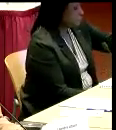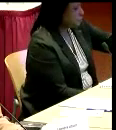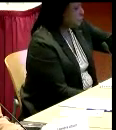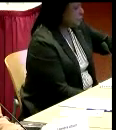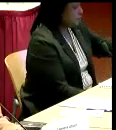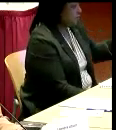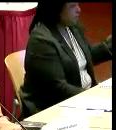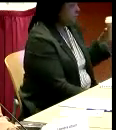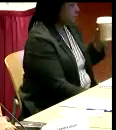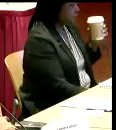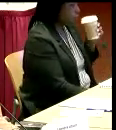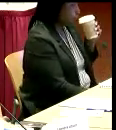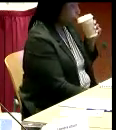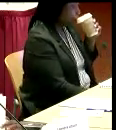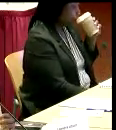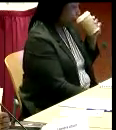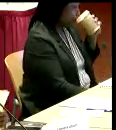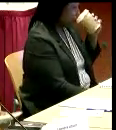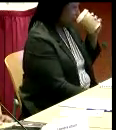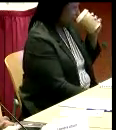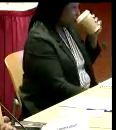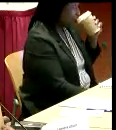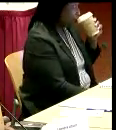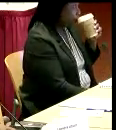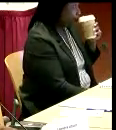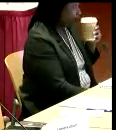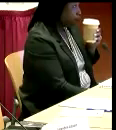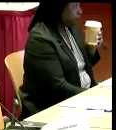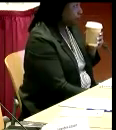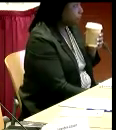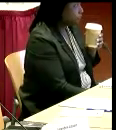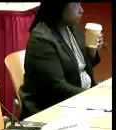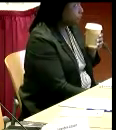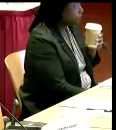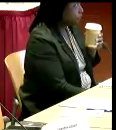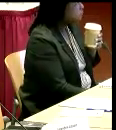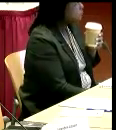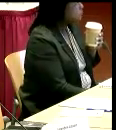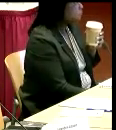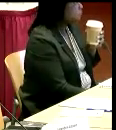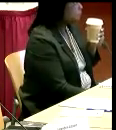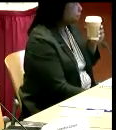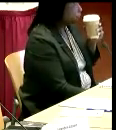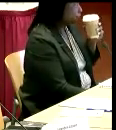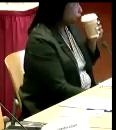and reflect on the work that remains. So if we could go to the next slide, please.